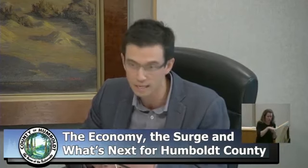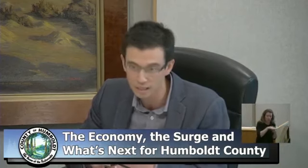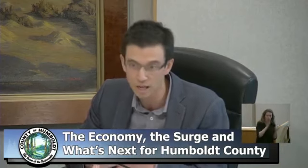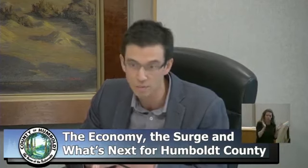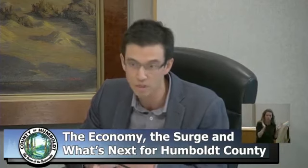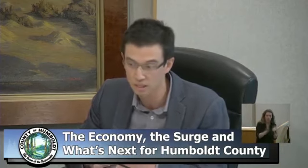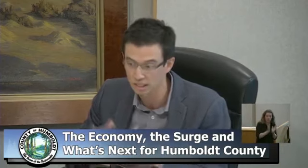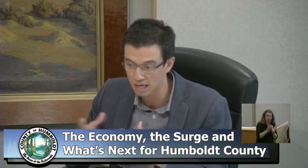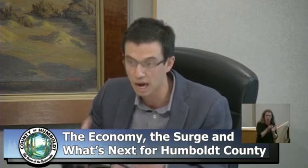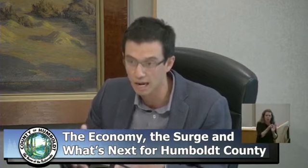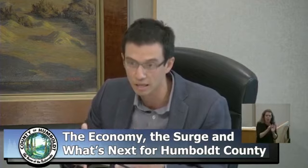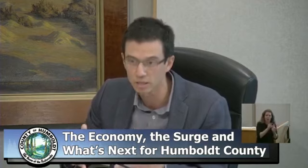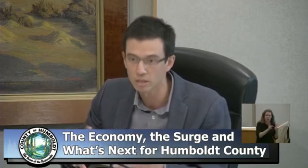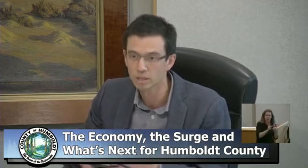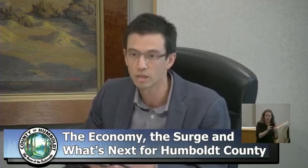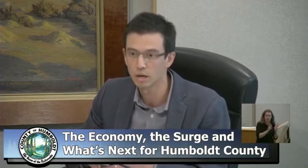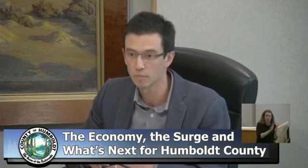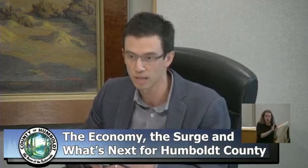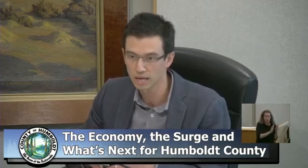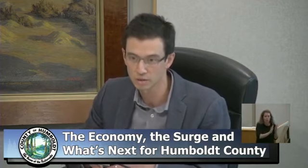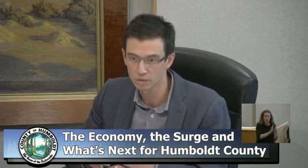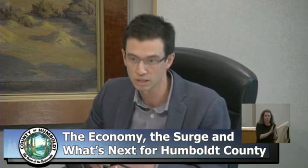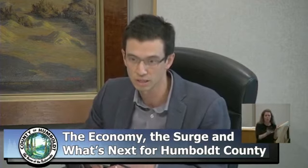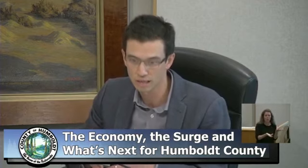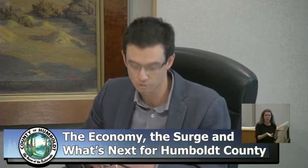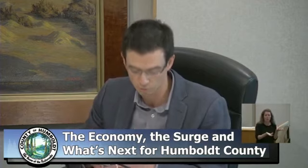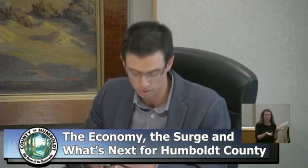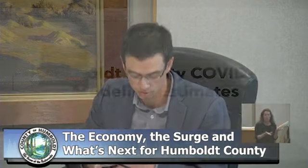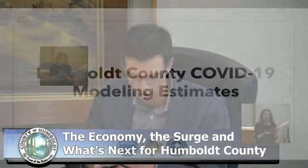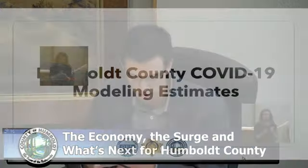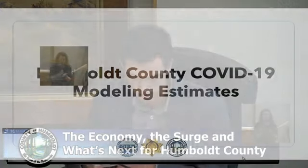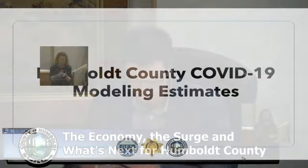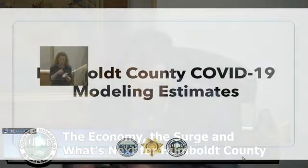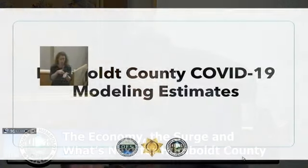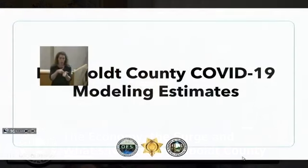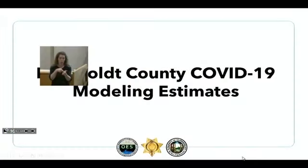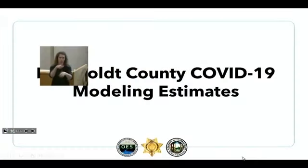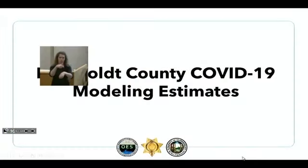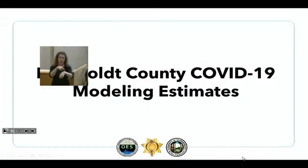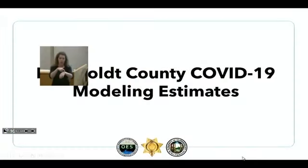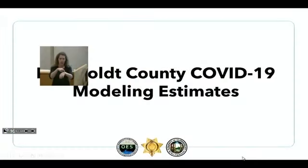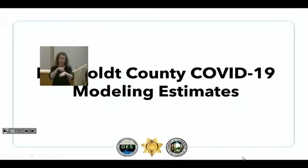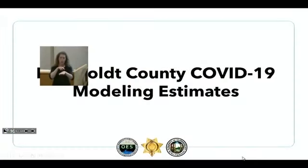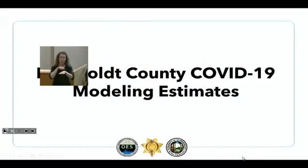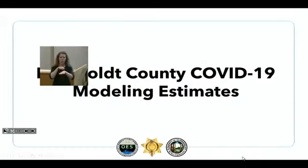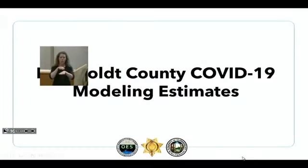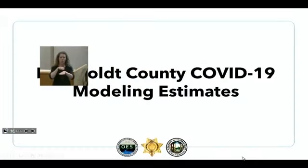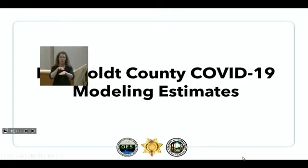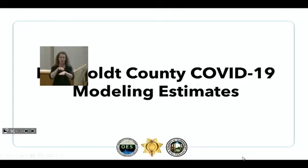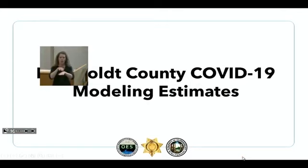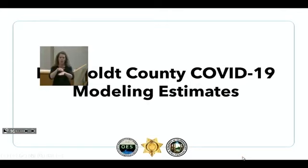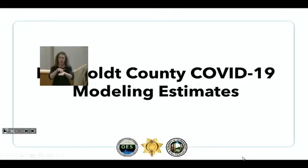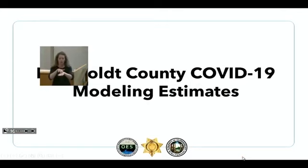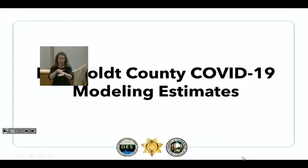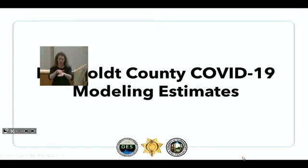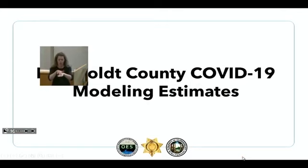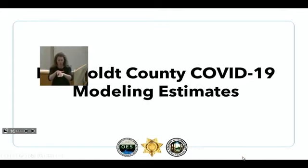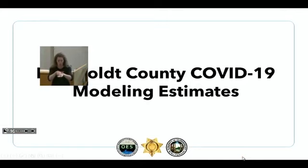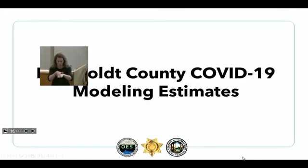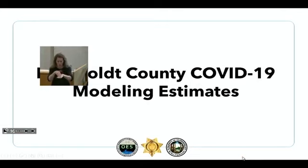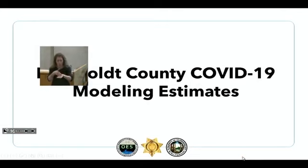help us guide our plan and as we respond. So there was county specific